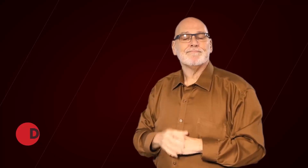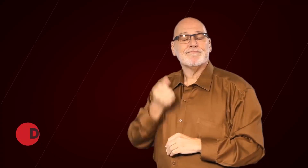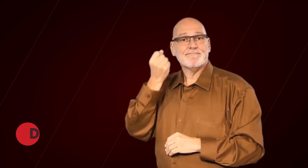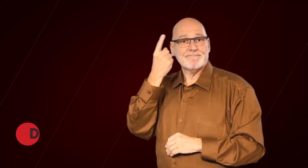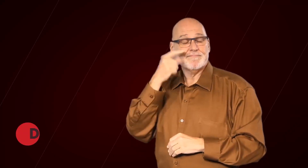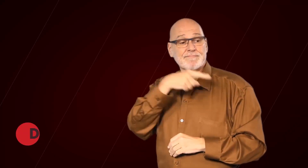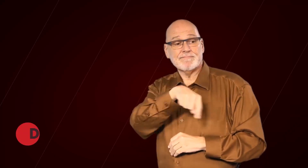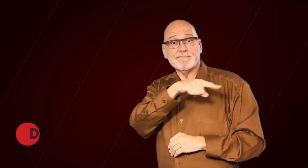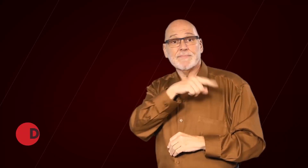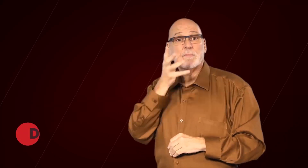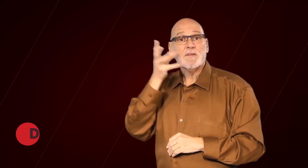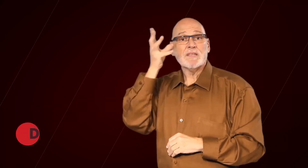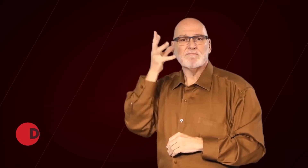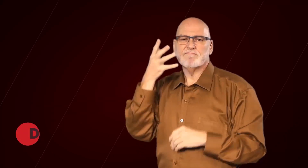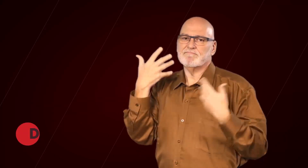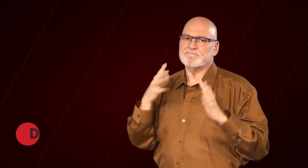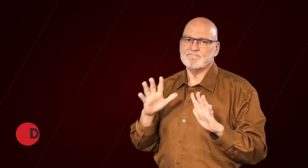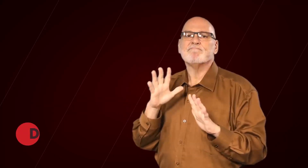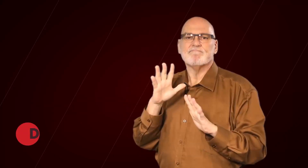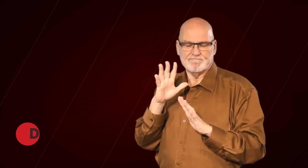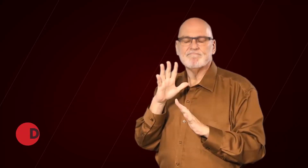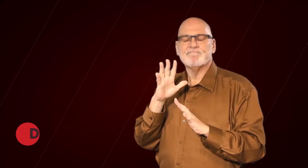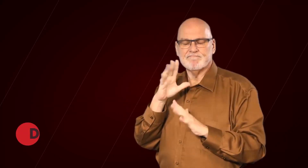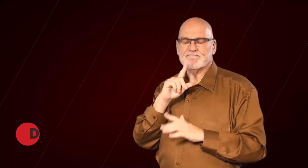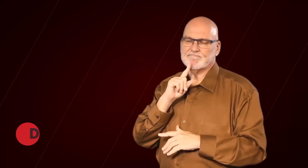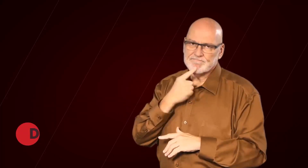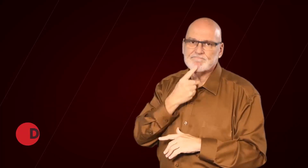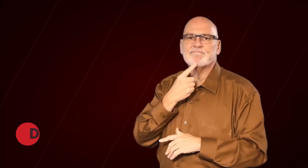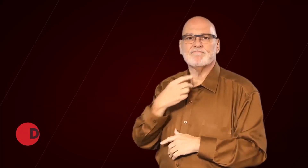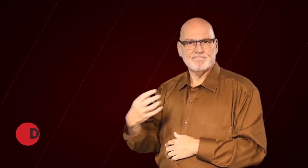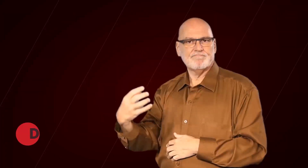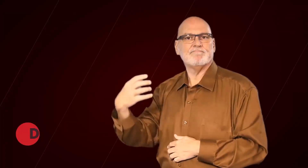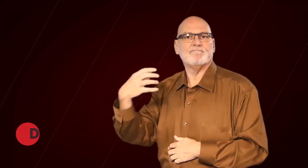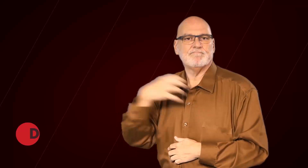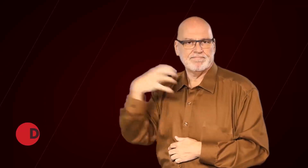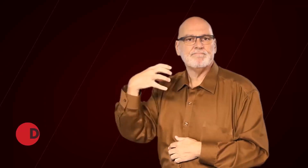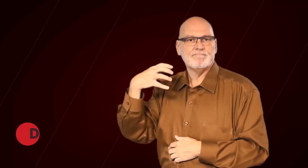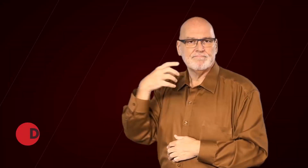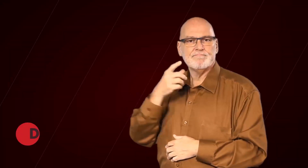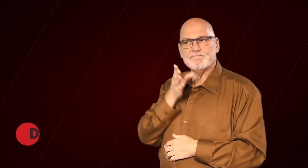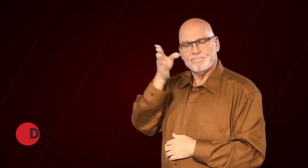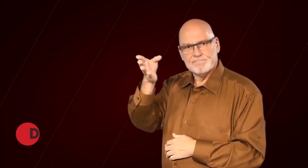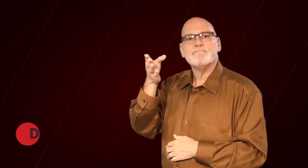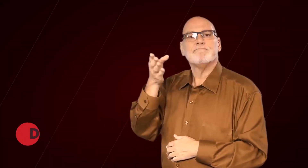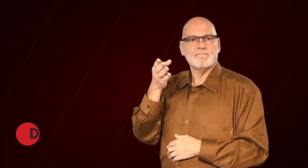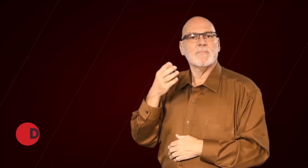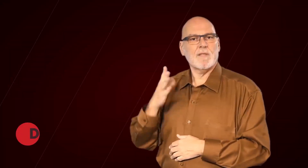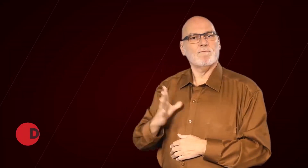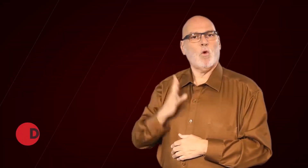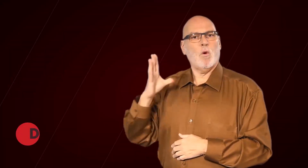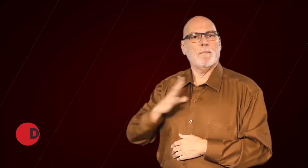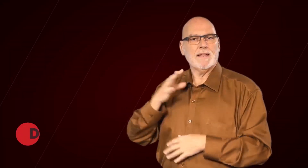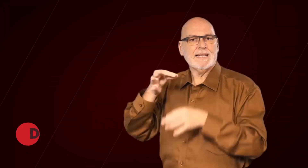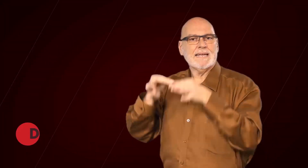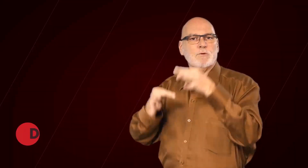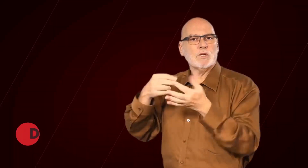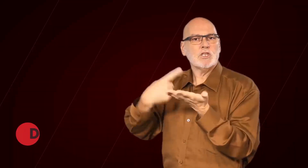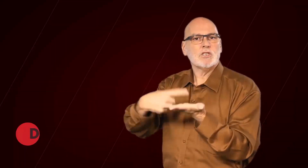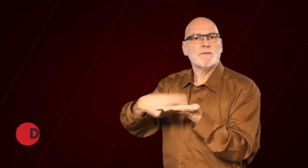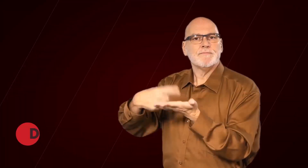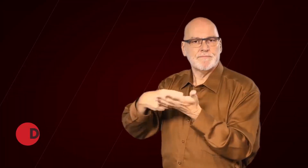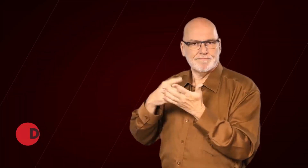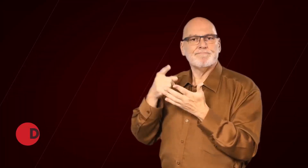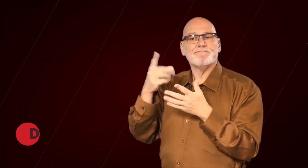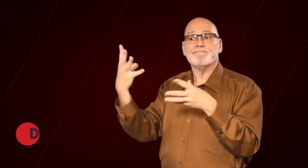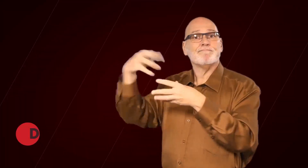The parents have since escalated their complaint to a formal hearing with